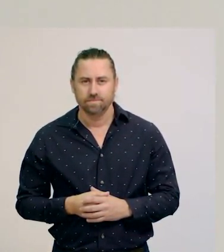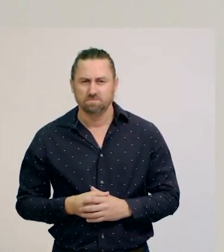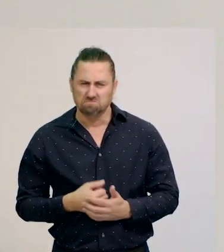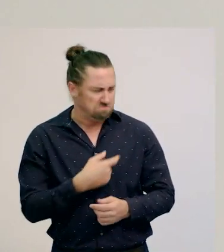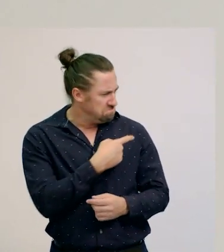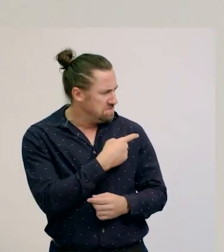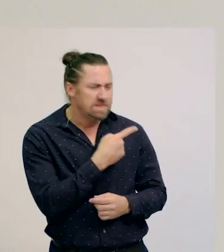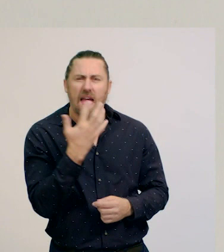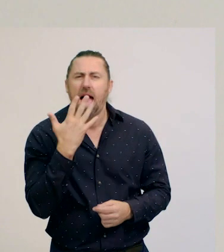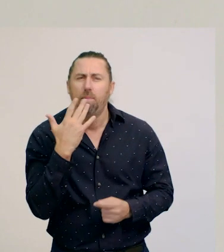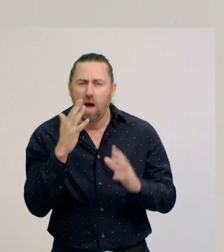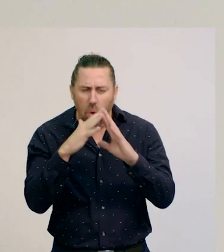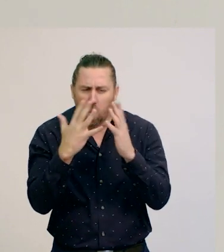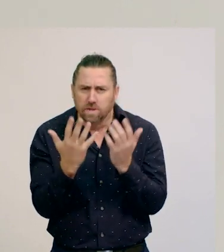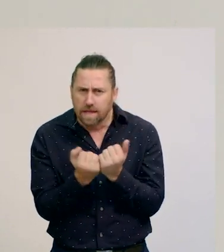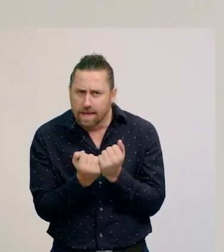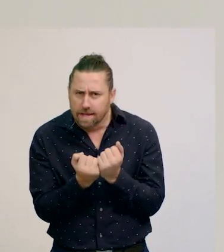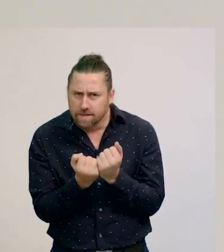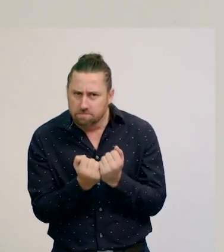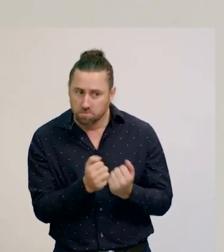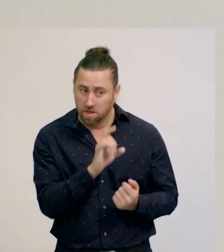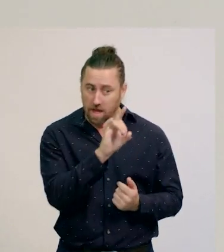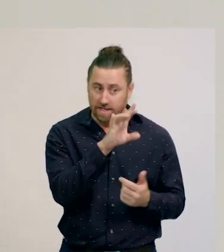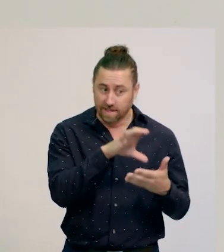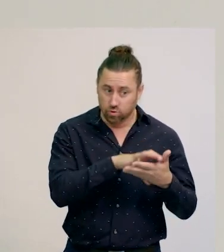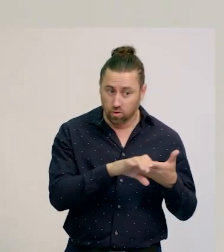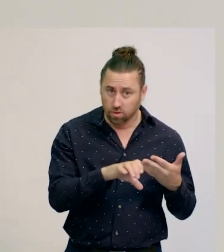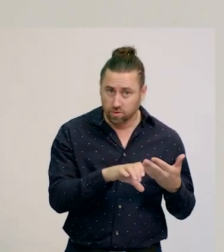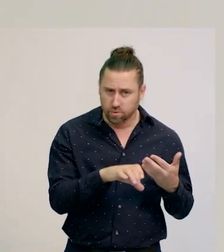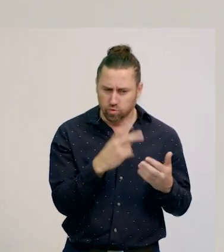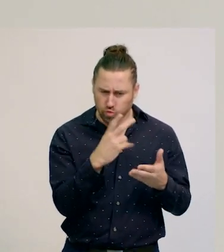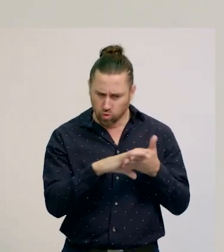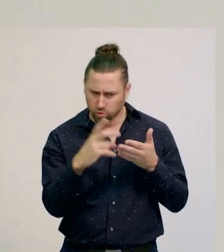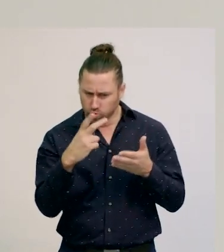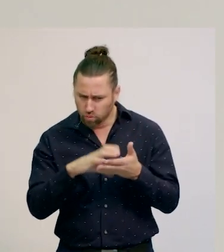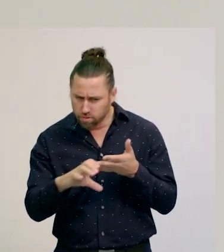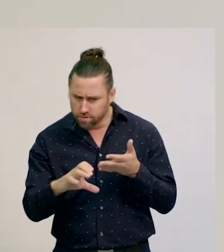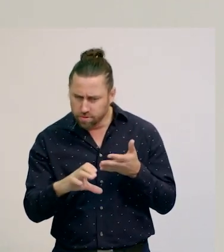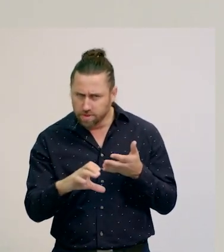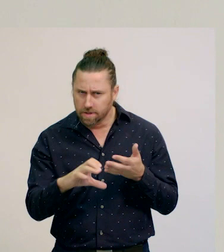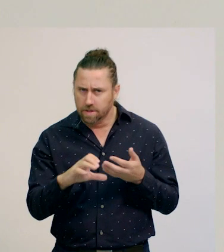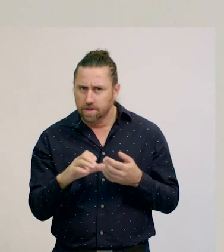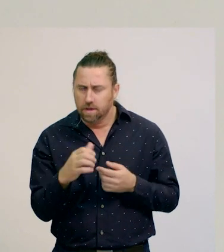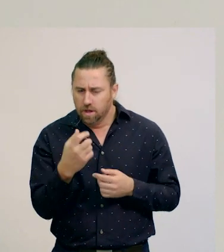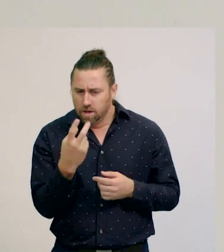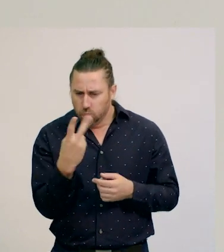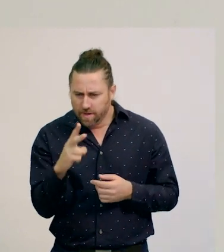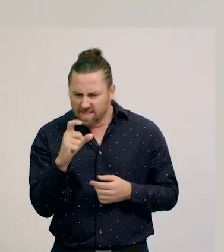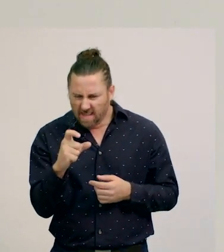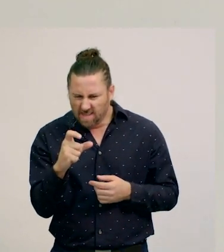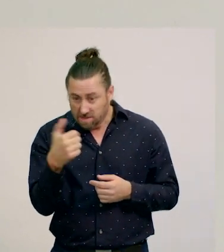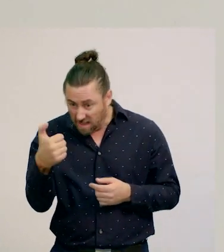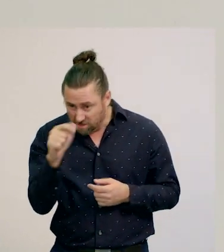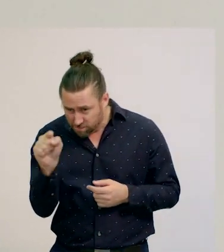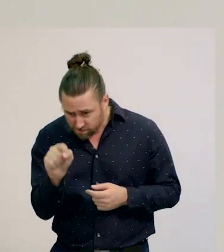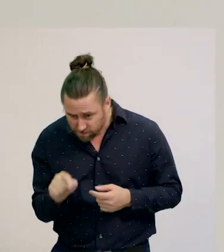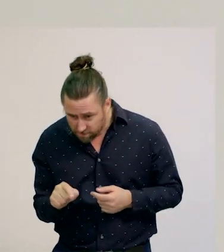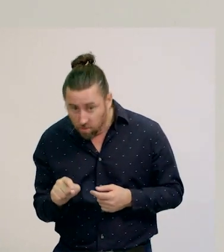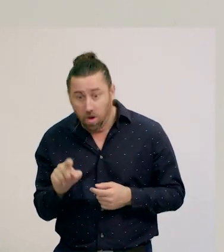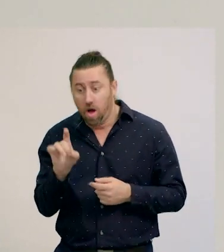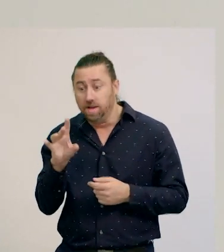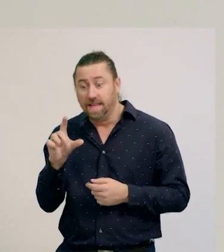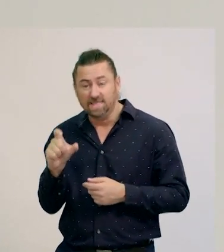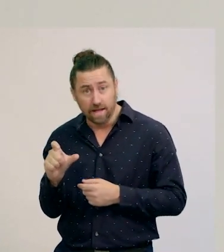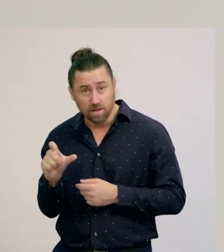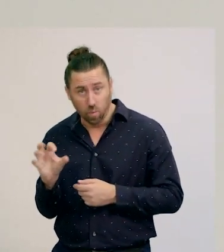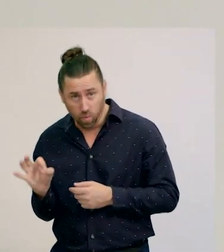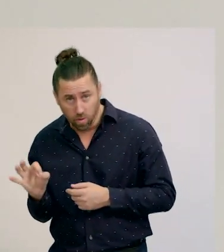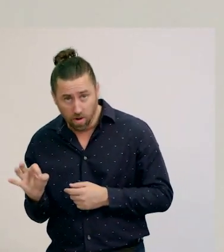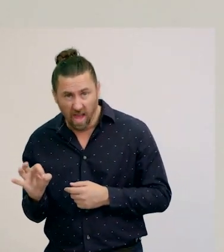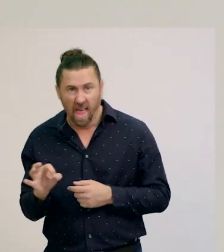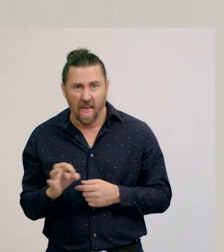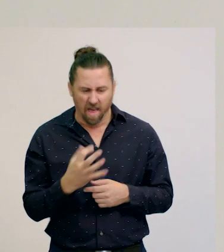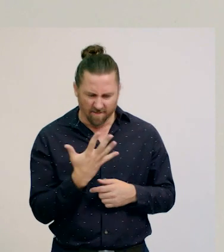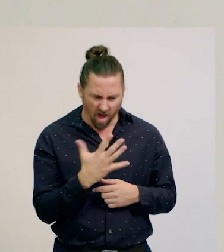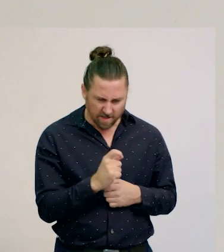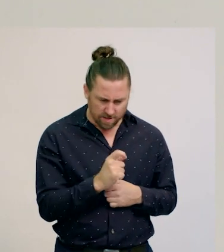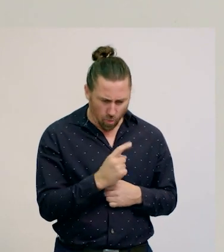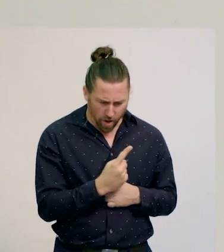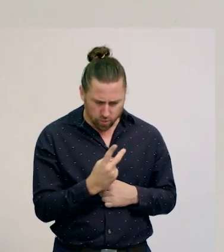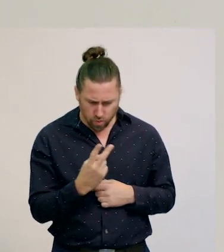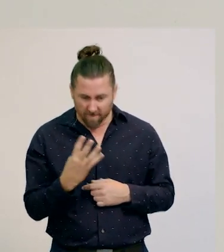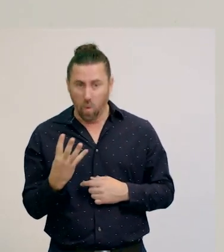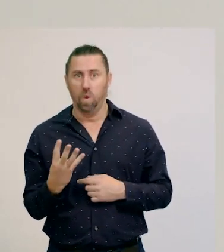How much is it? I have $10, two $2, six 20c, one 10c, and four 5c.